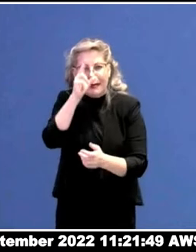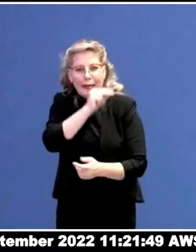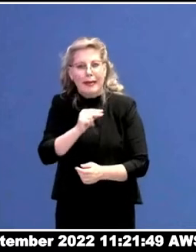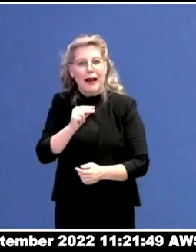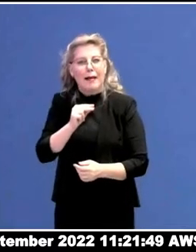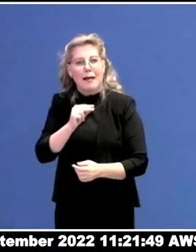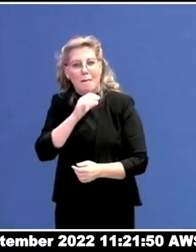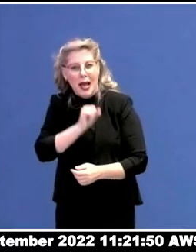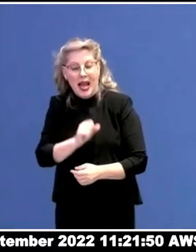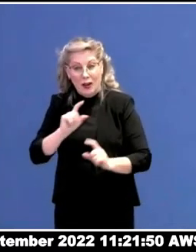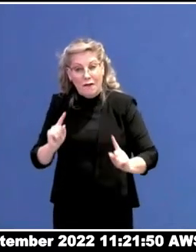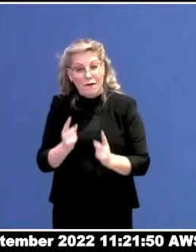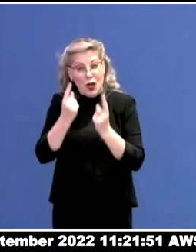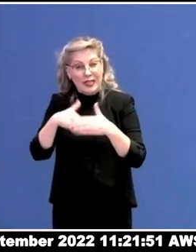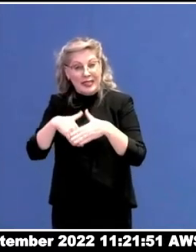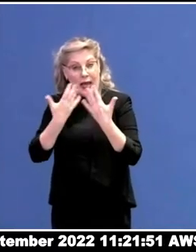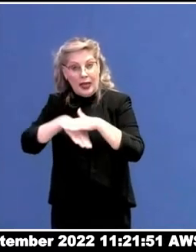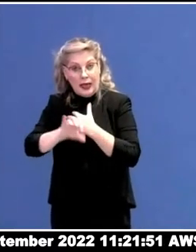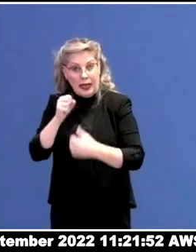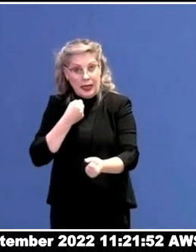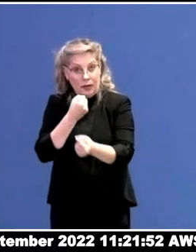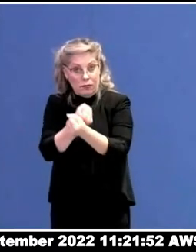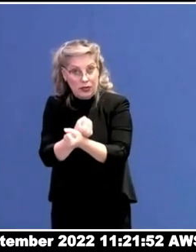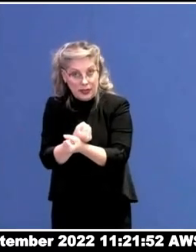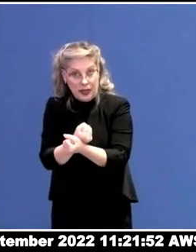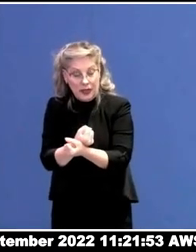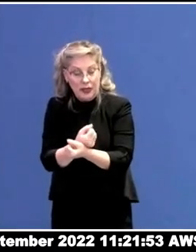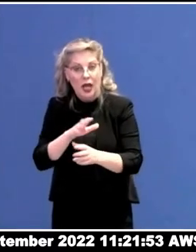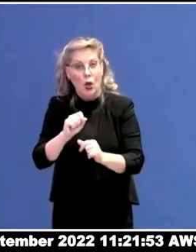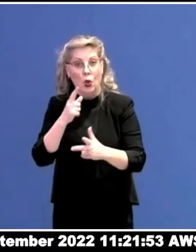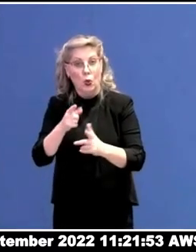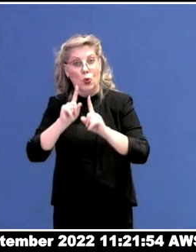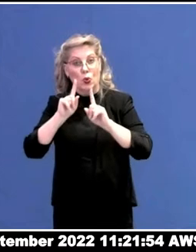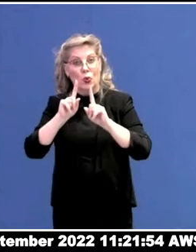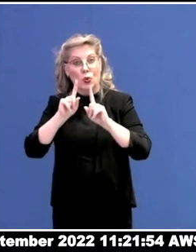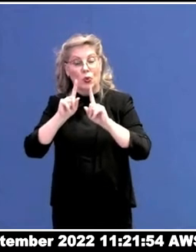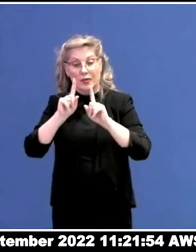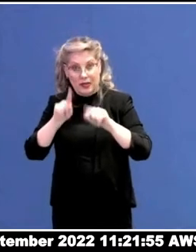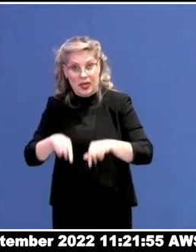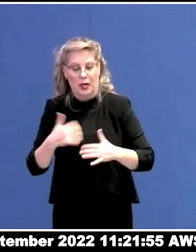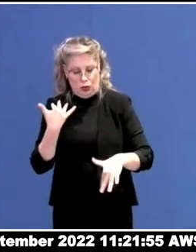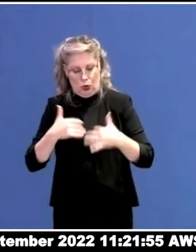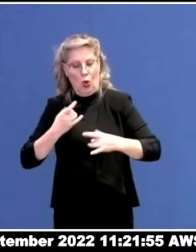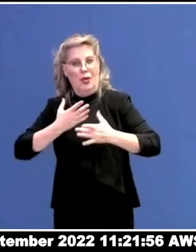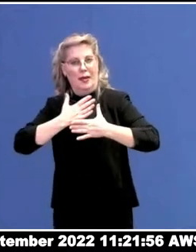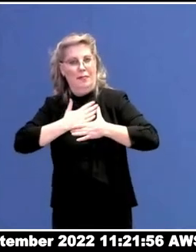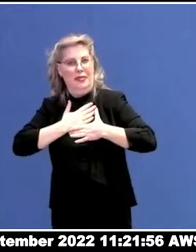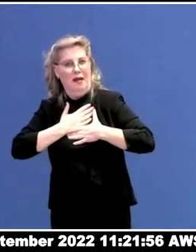arrived. MS McMAHON: Can I ask you about that particular example in a moment because I really want to focus on that first example.